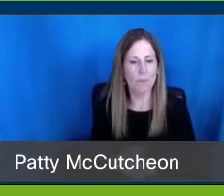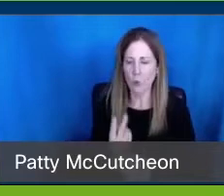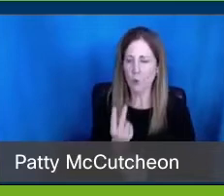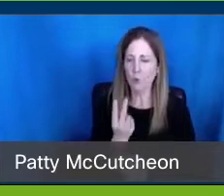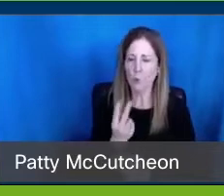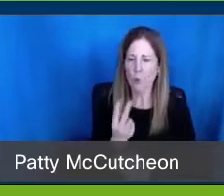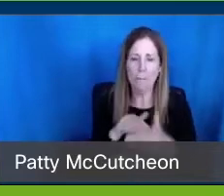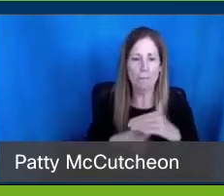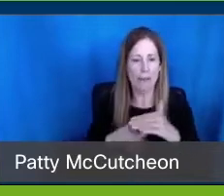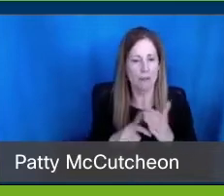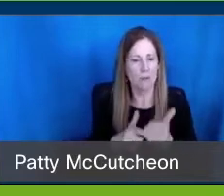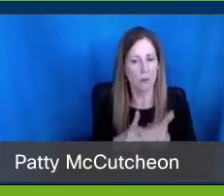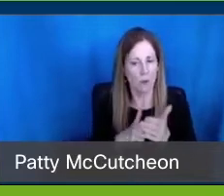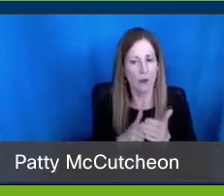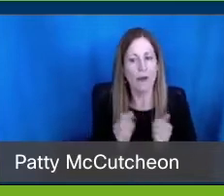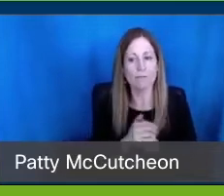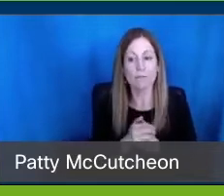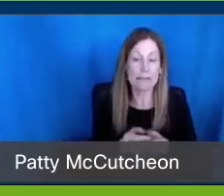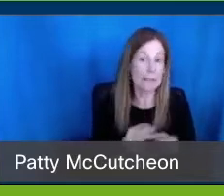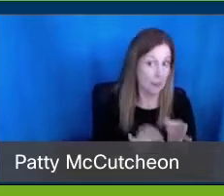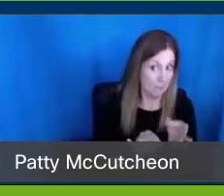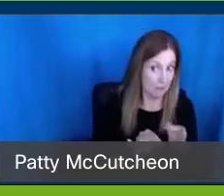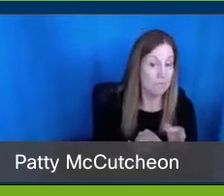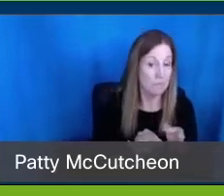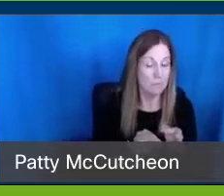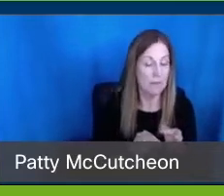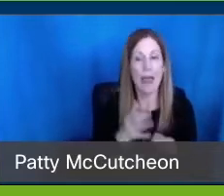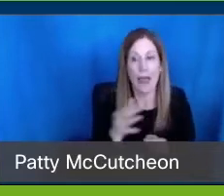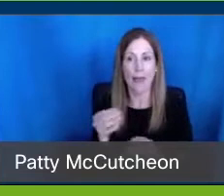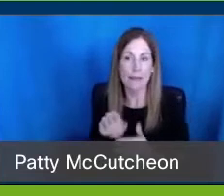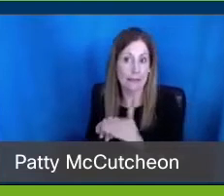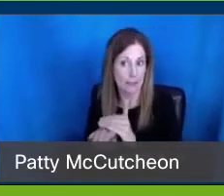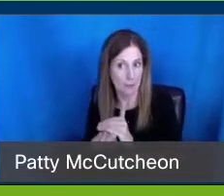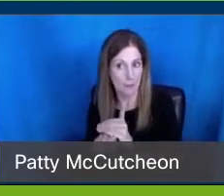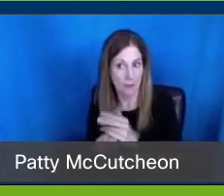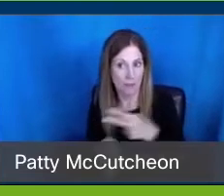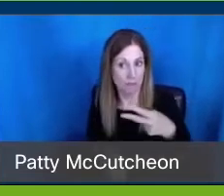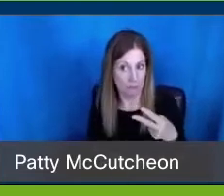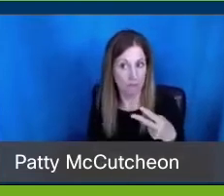were to be simple, and that it be accessible, that people with different disabilities